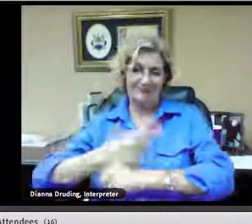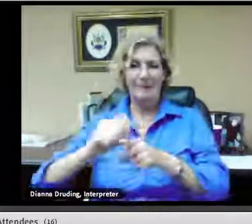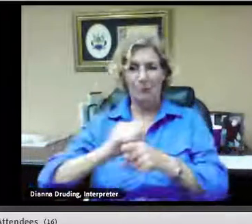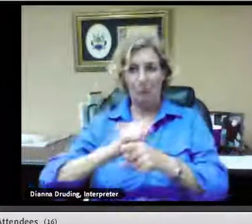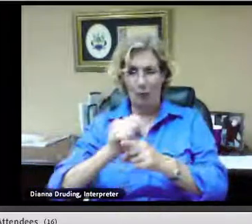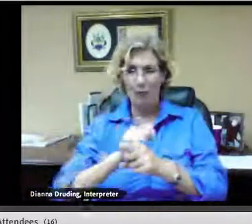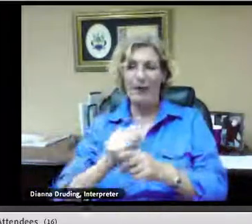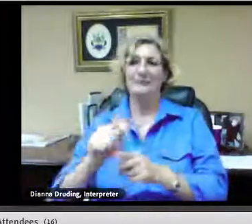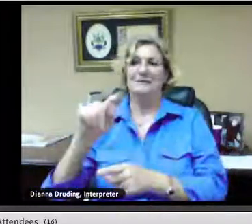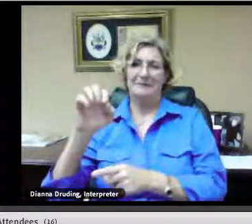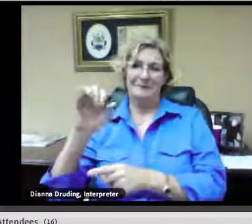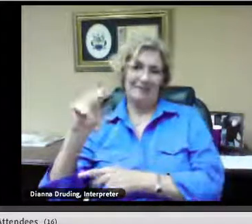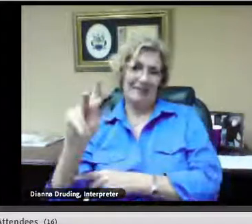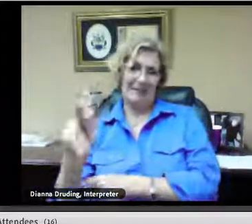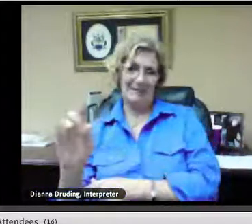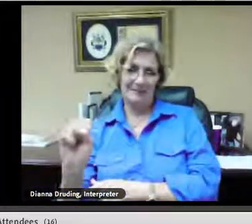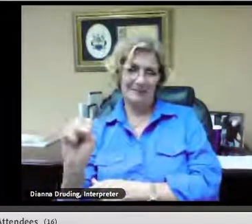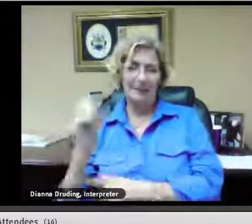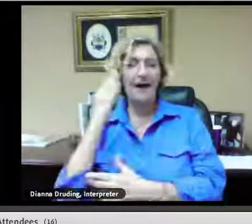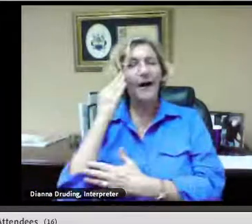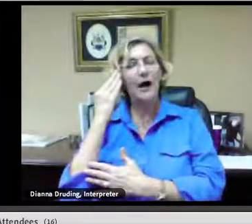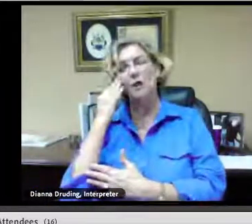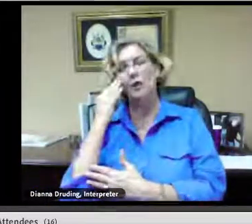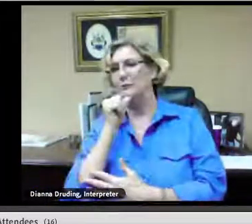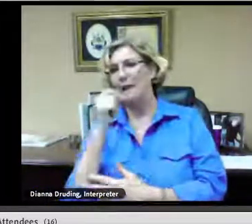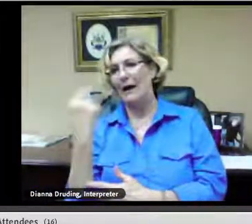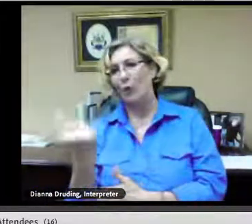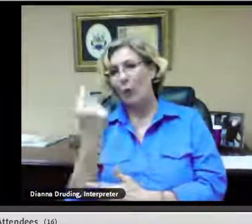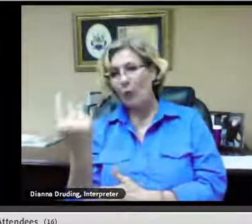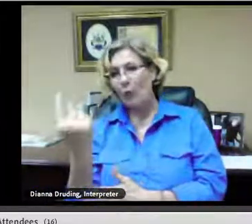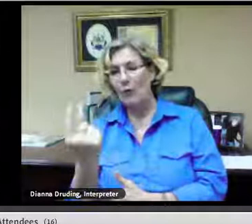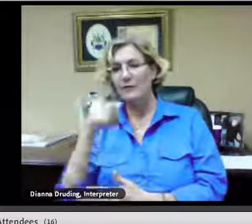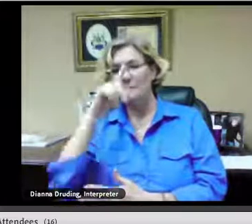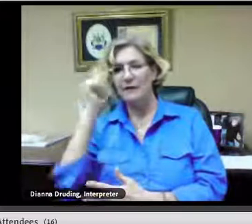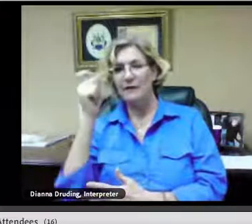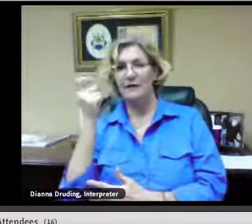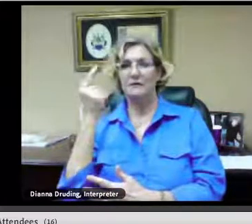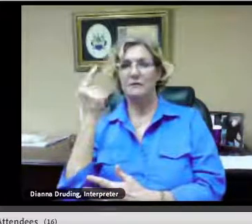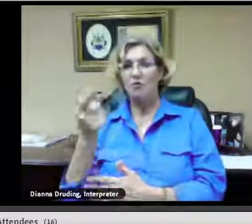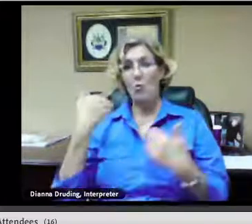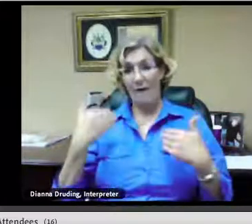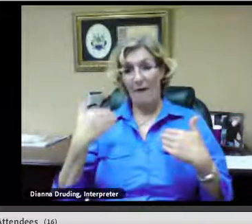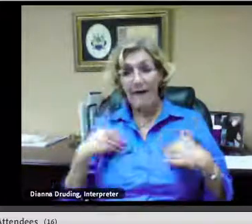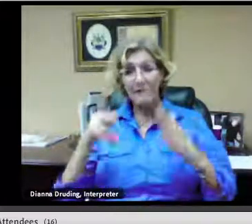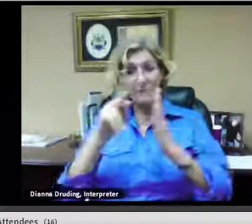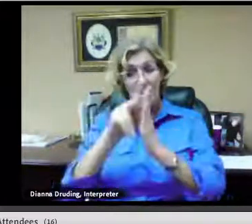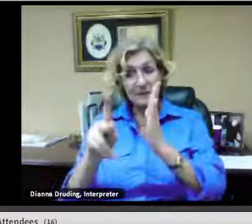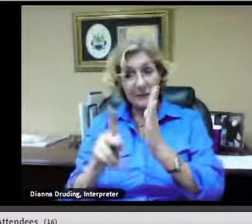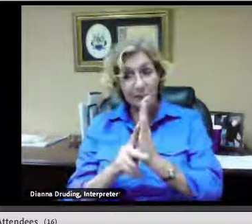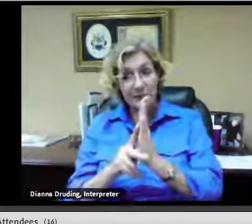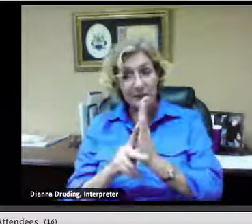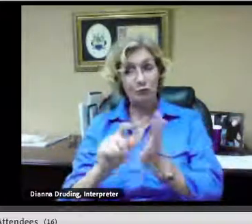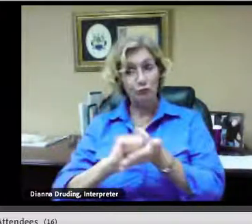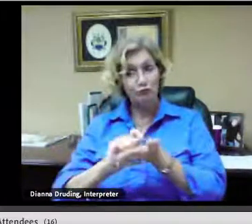You know, just because you have a policy and procedure written down doesn't mean that the practice takes place.